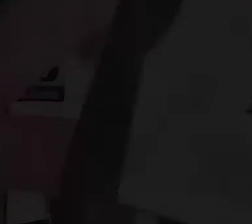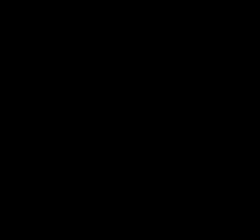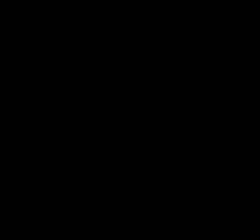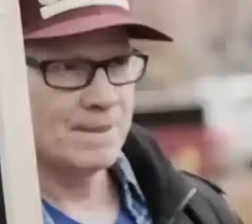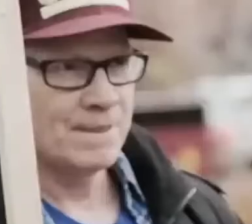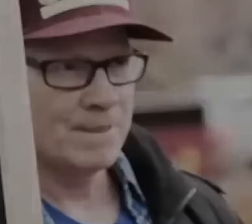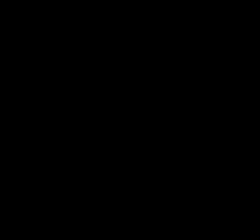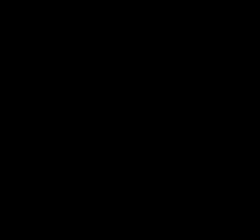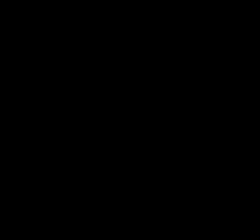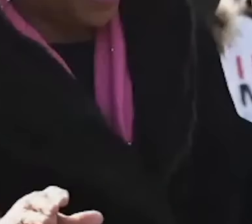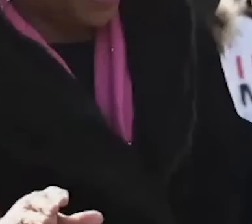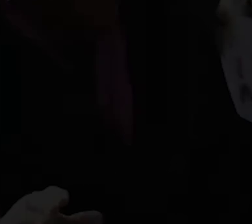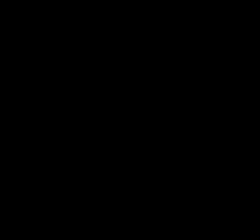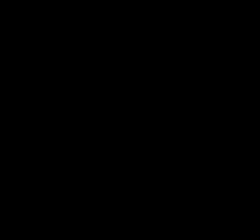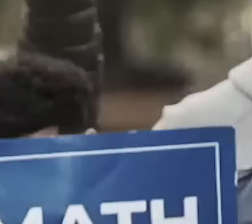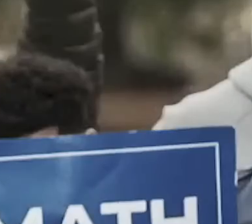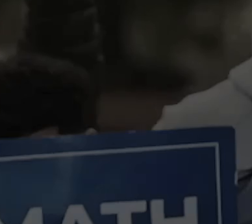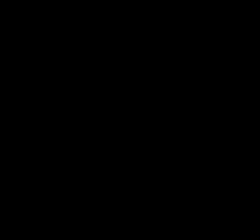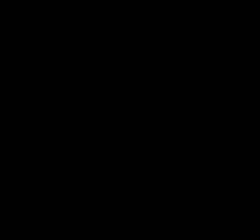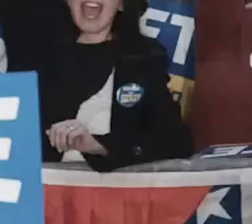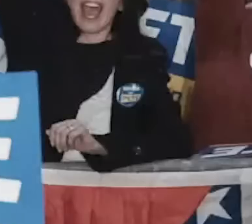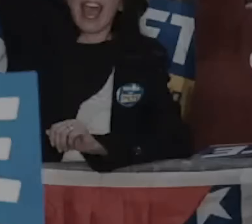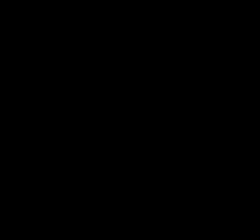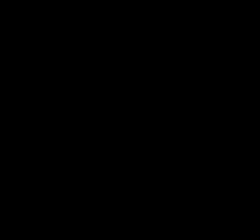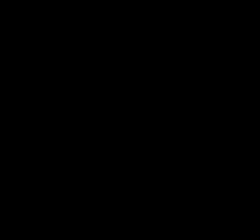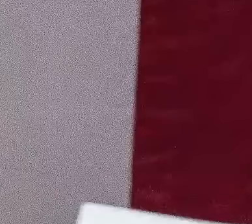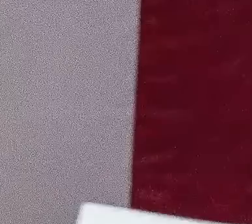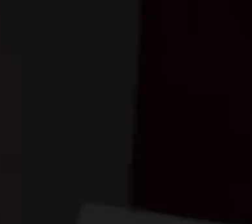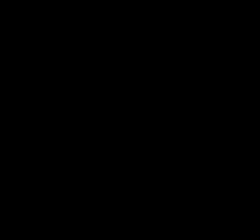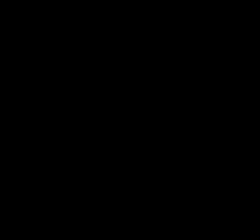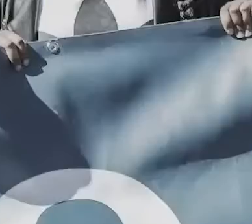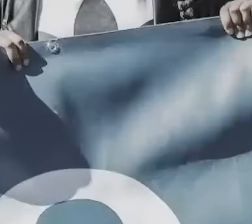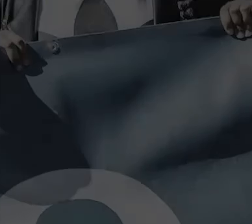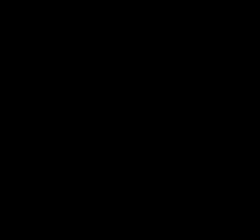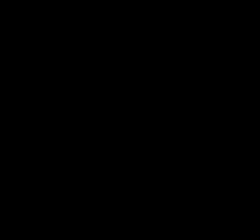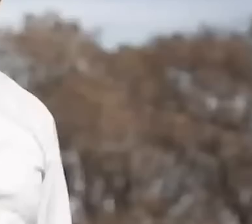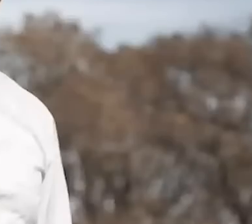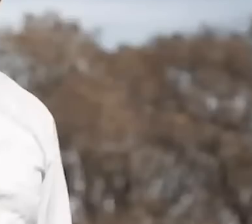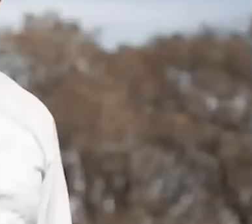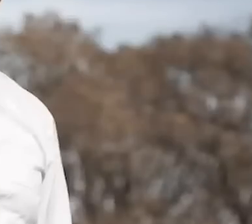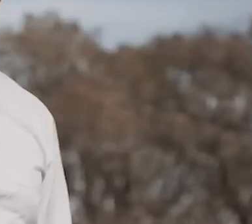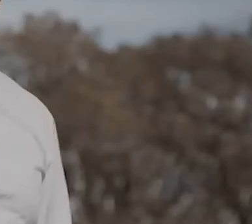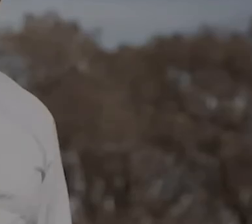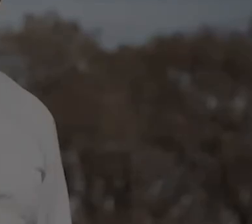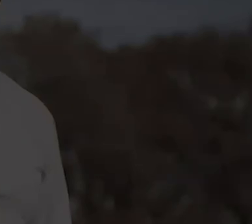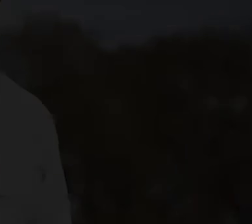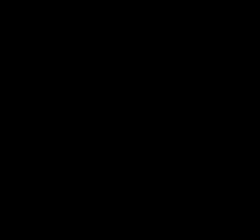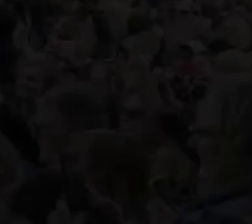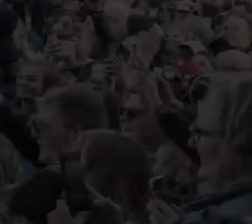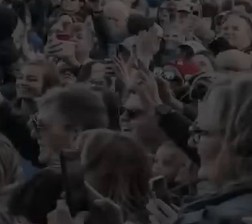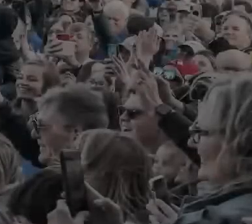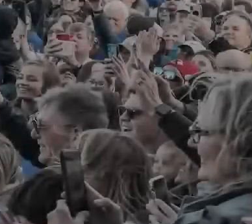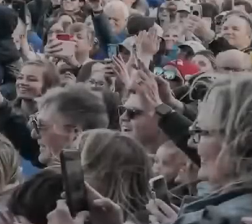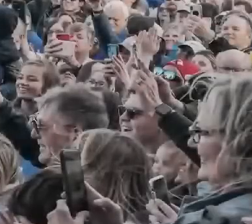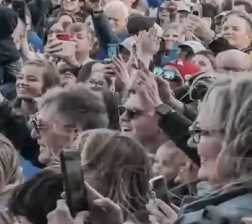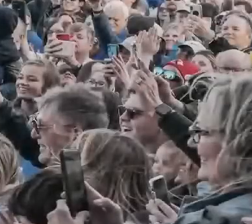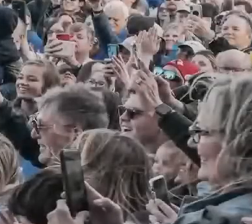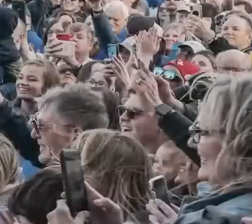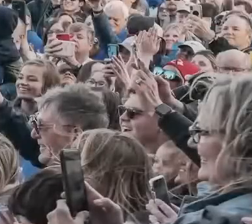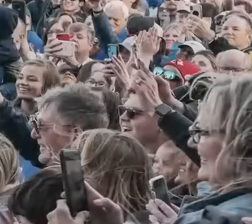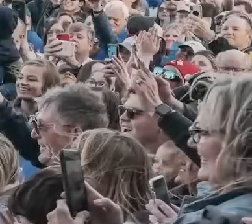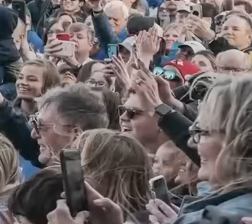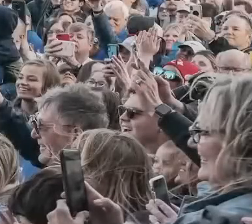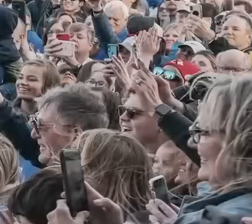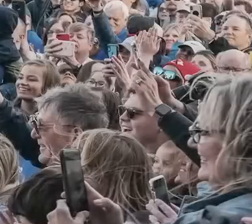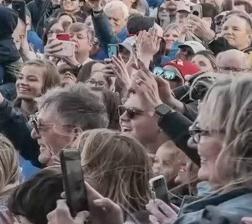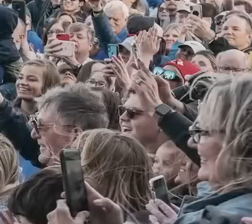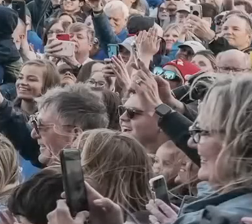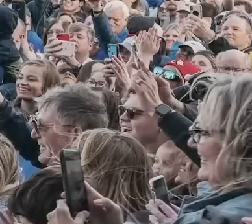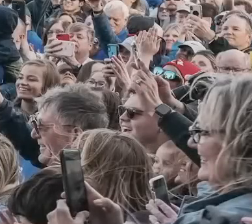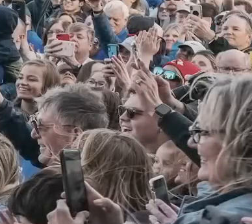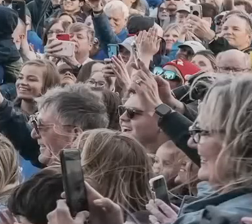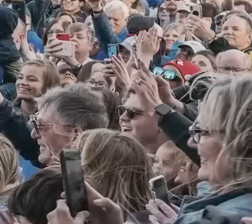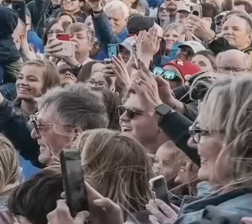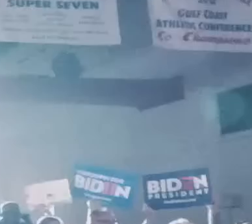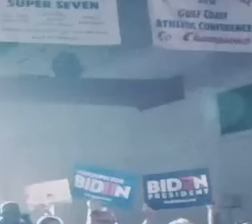WHO ARE WE?